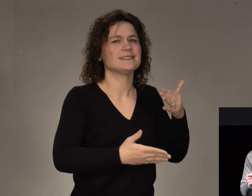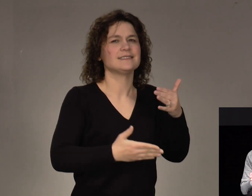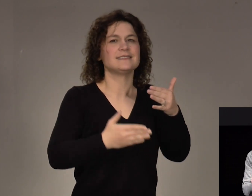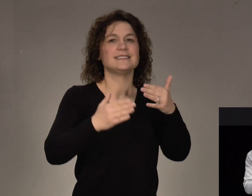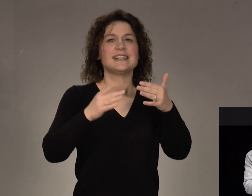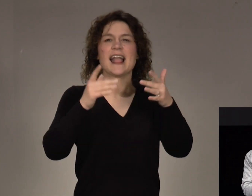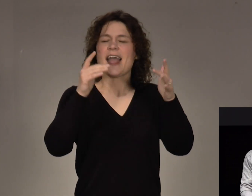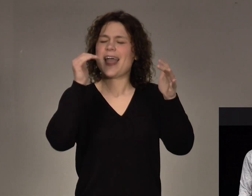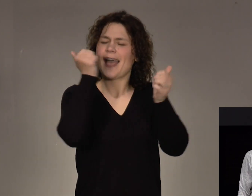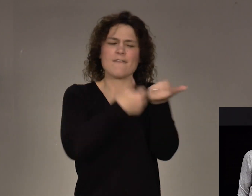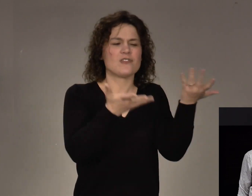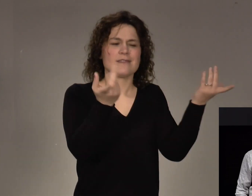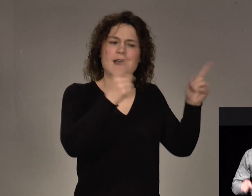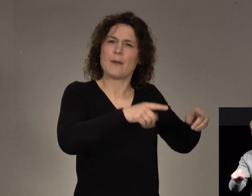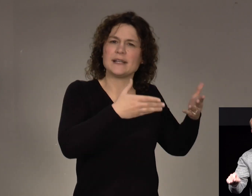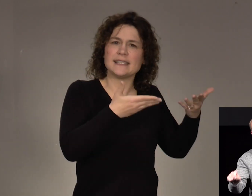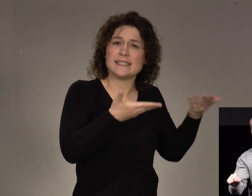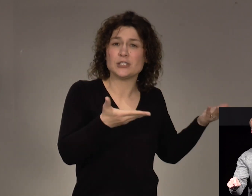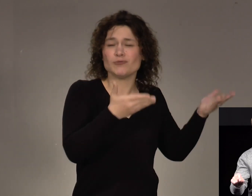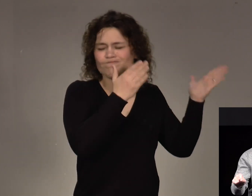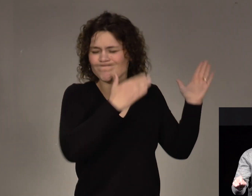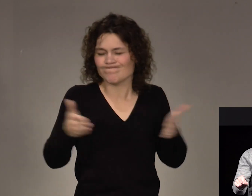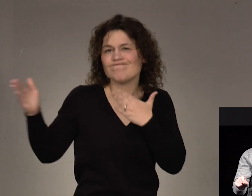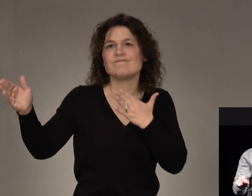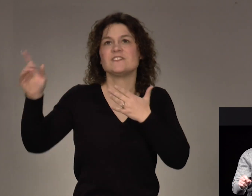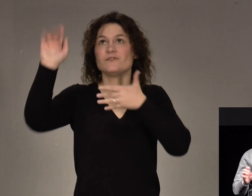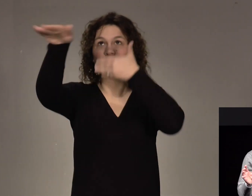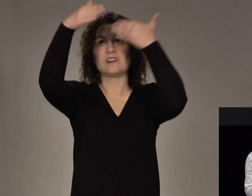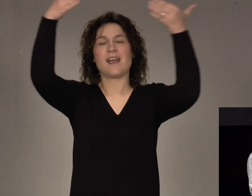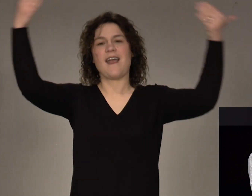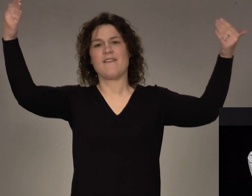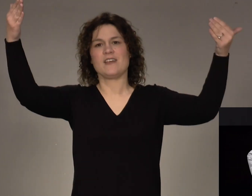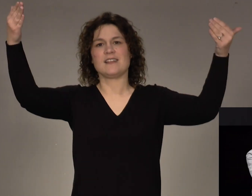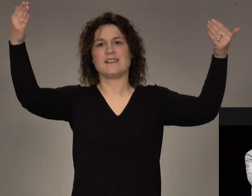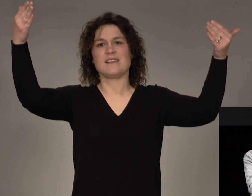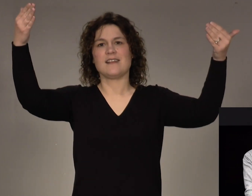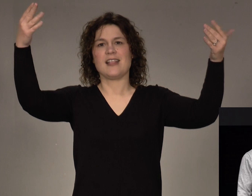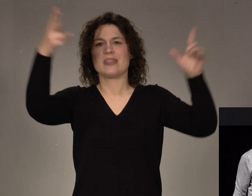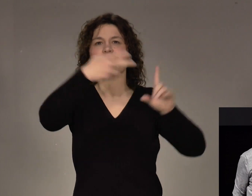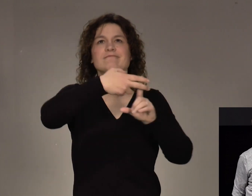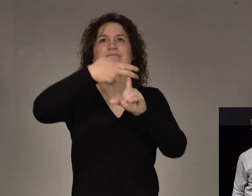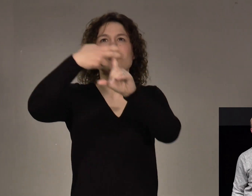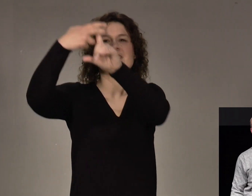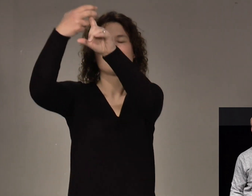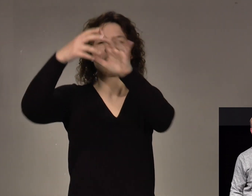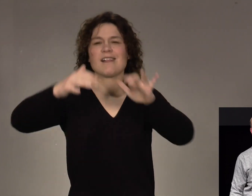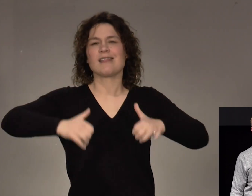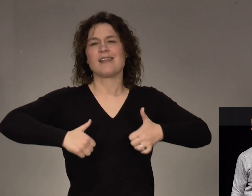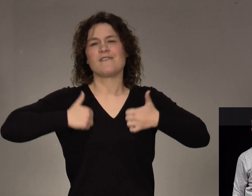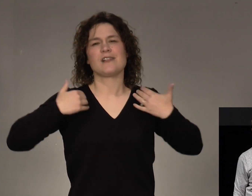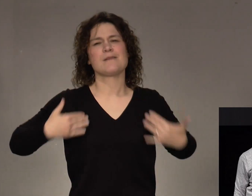destination--"the resurrection of the body and the life everlasting," amen.